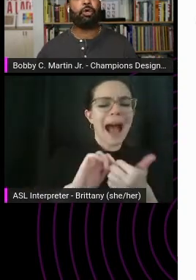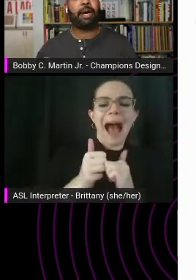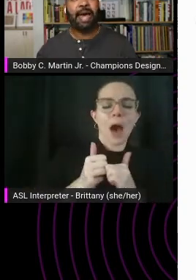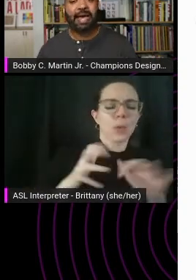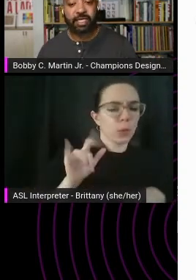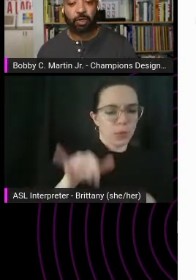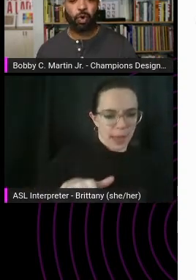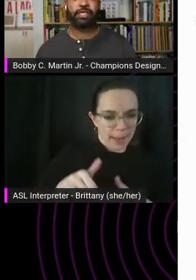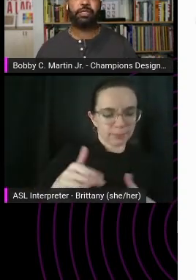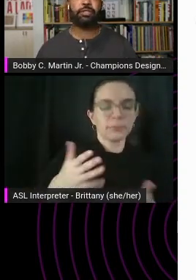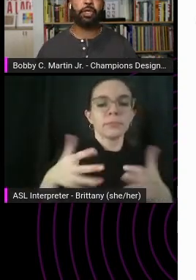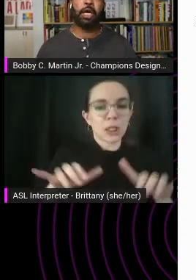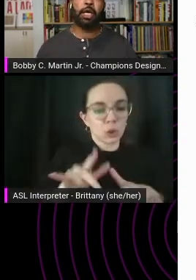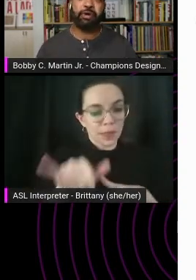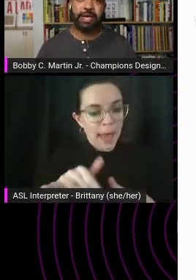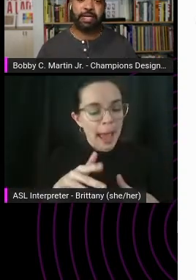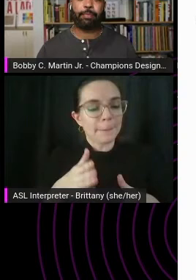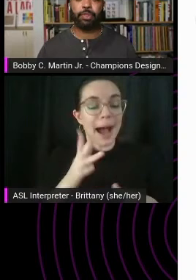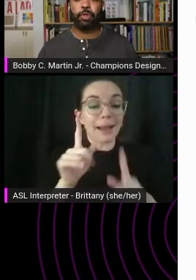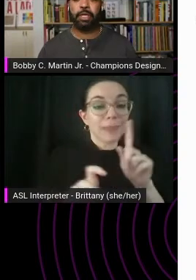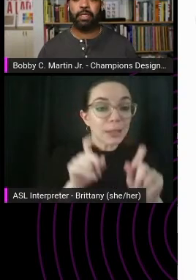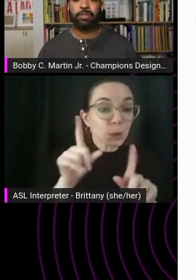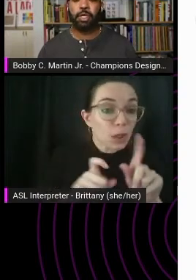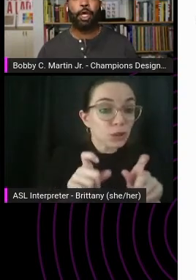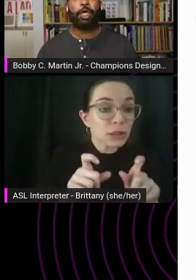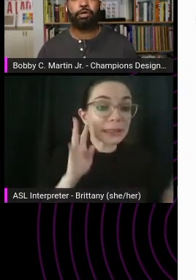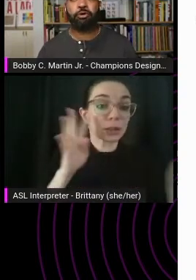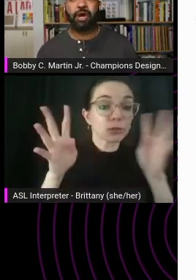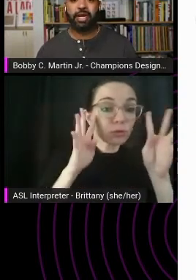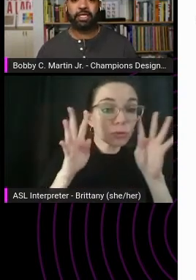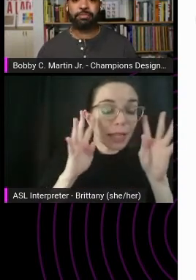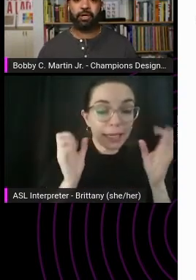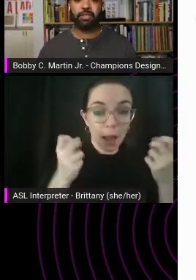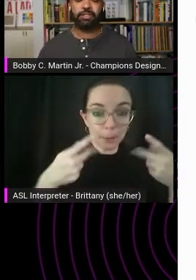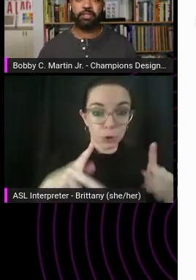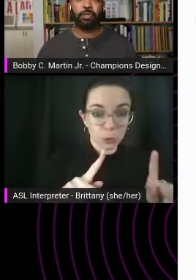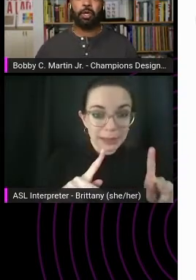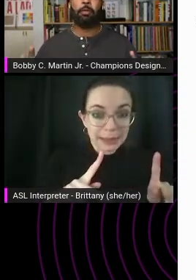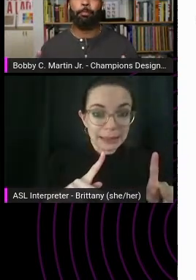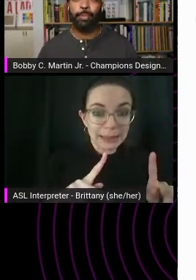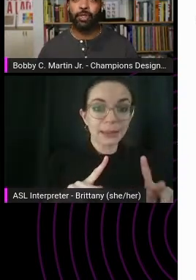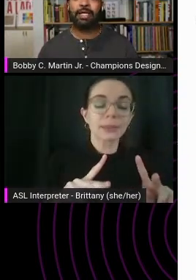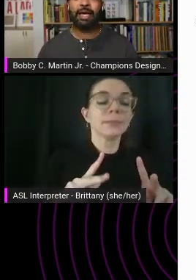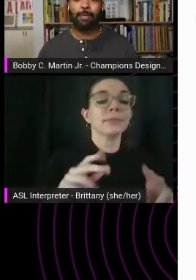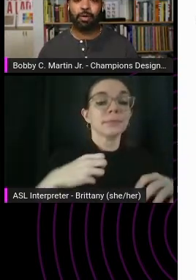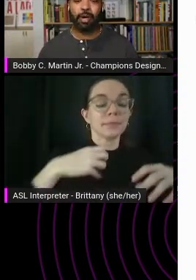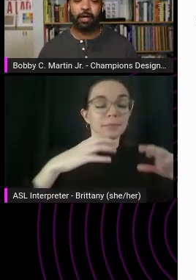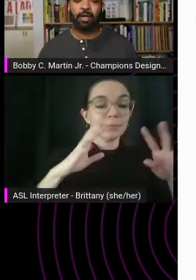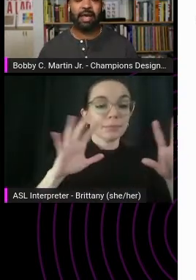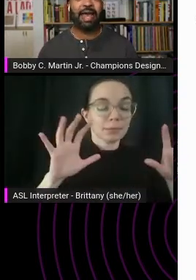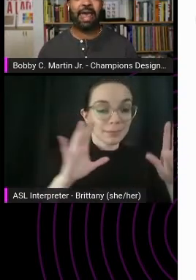They do it by asking questions, creating opportunities, curating experiences, building common ground,